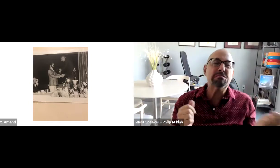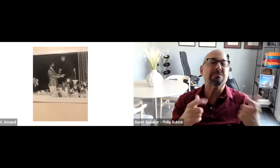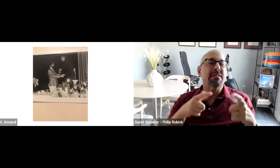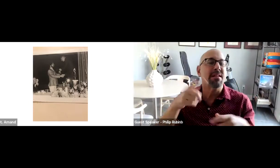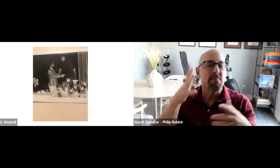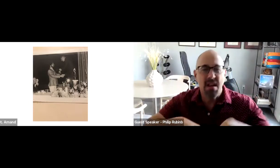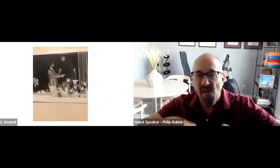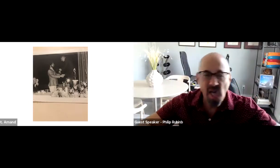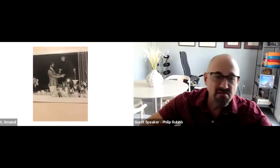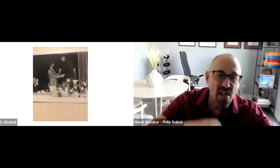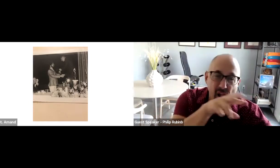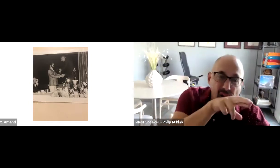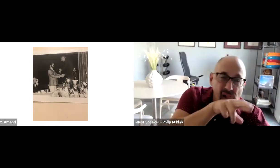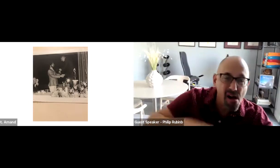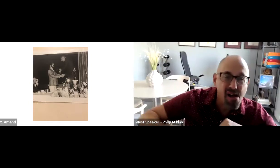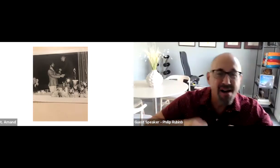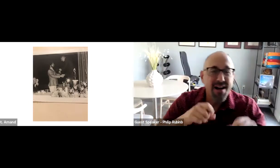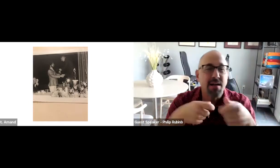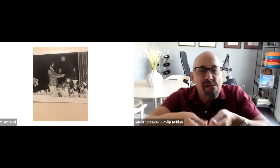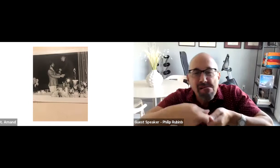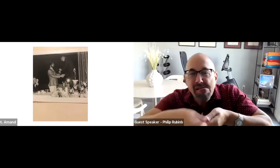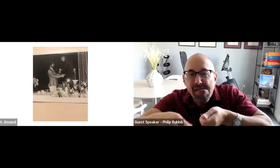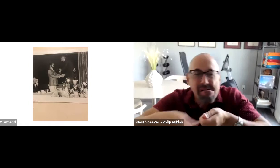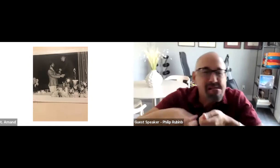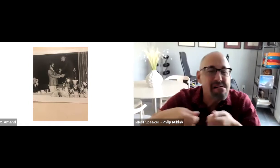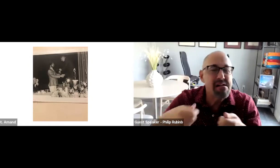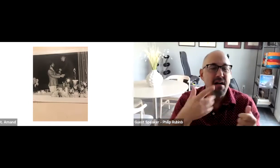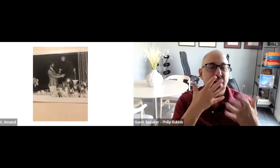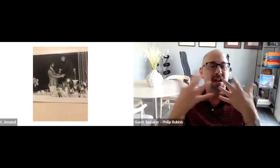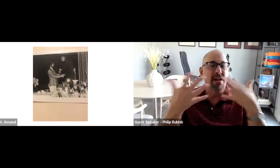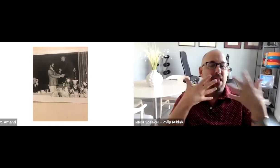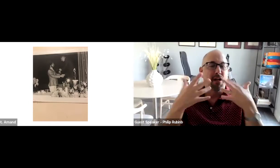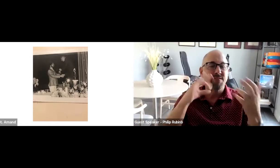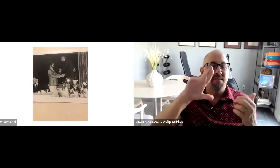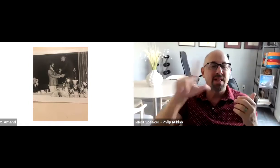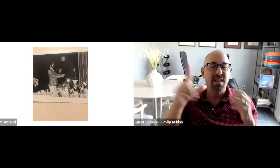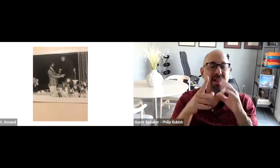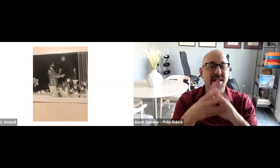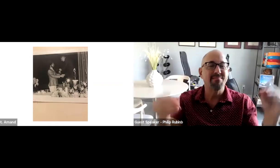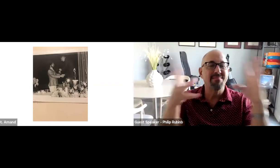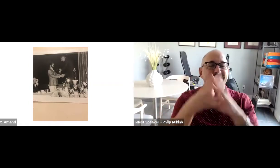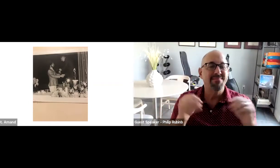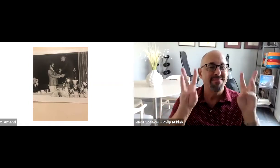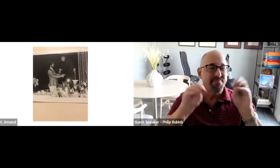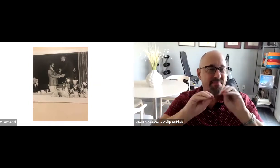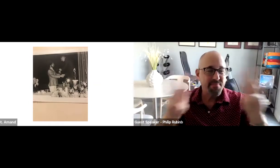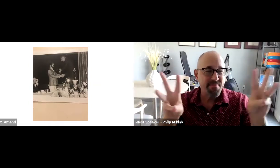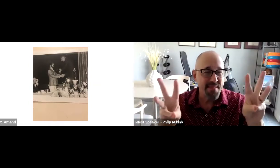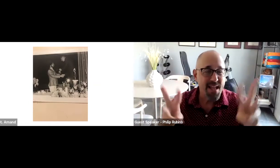the different characters that were there in the Deaf club. Whether it was the woman with the big hair and the chunky jewelry,